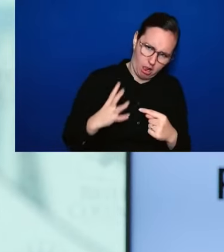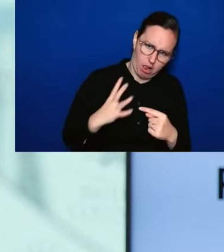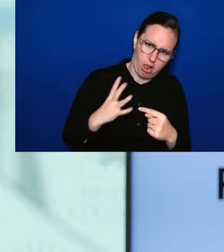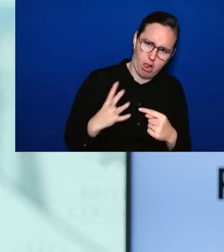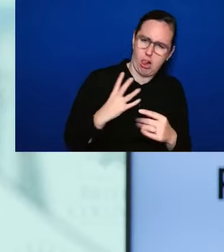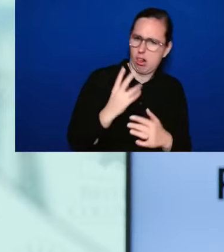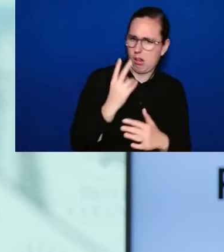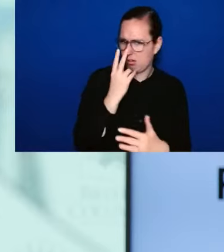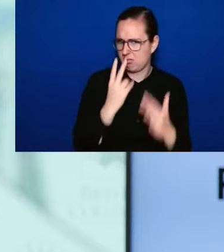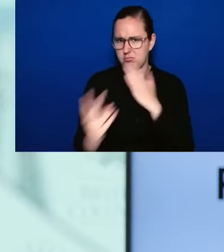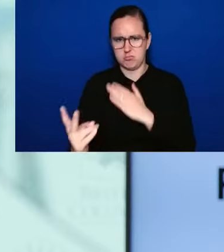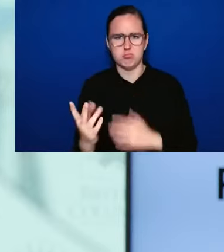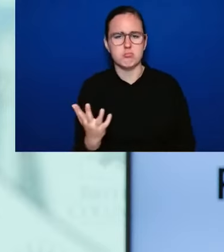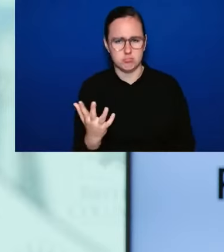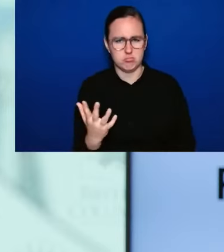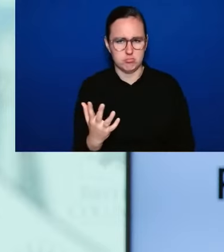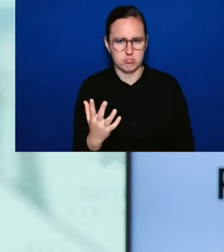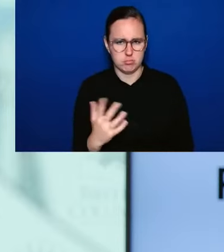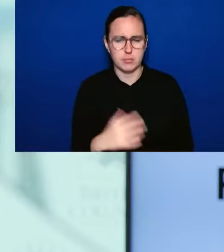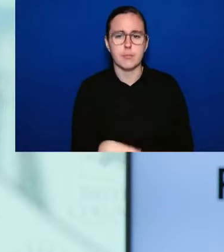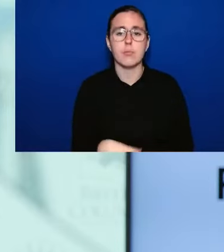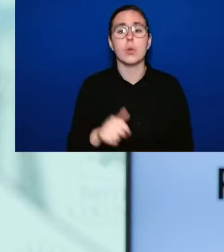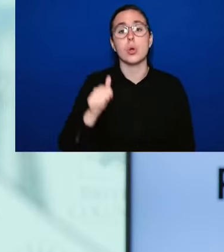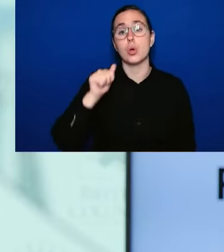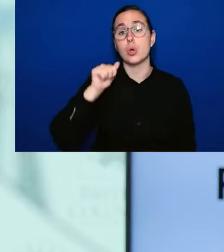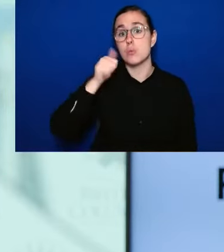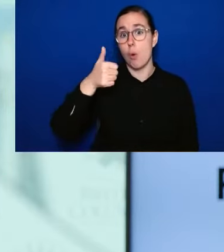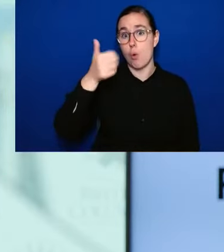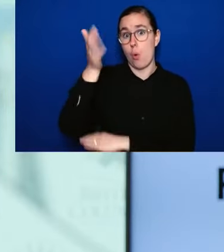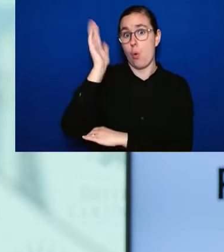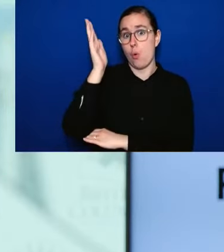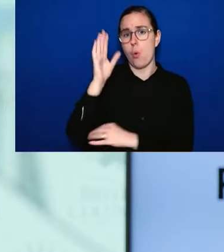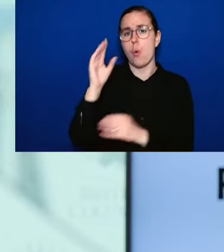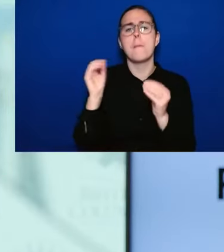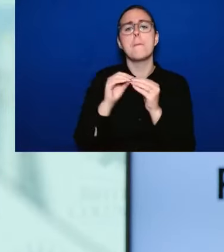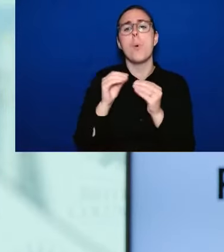resources plan tomorrow. We have